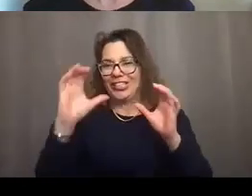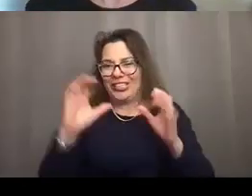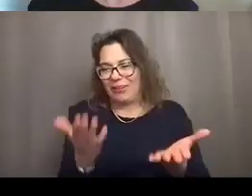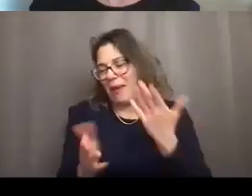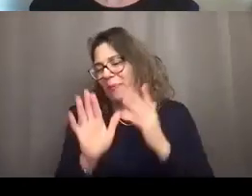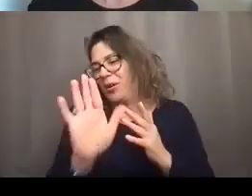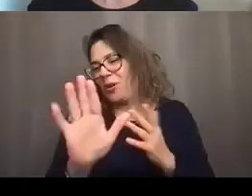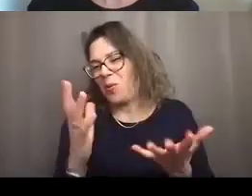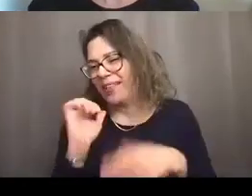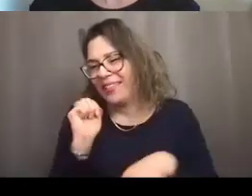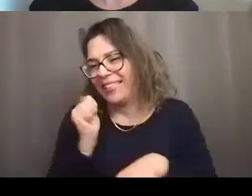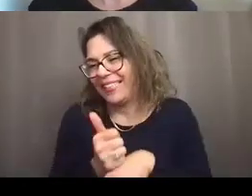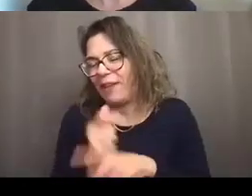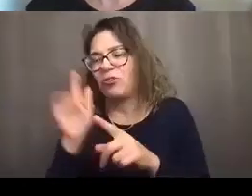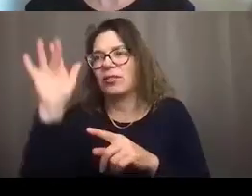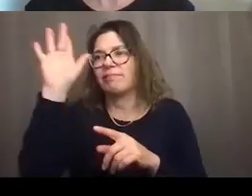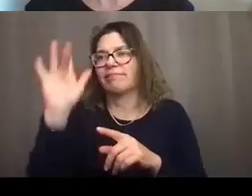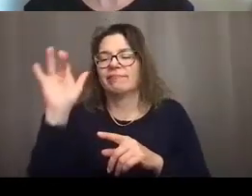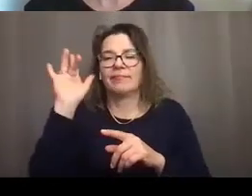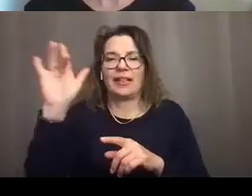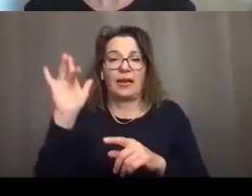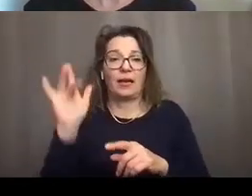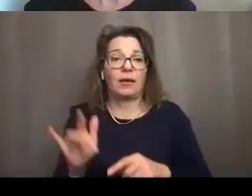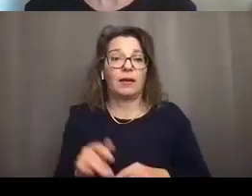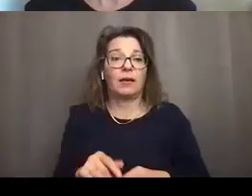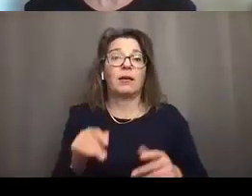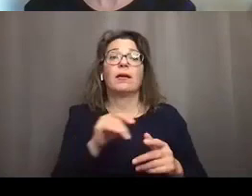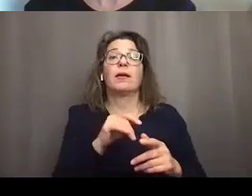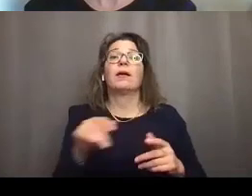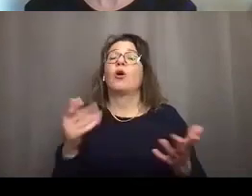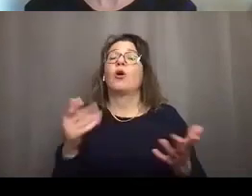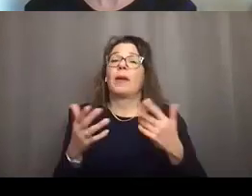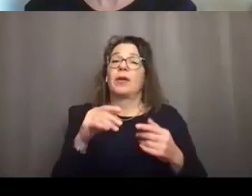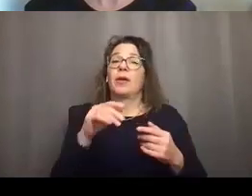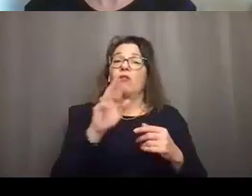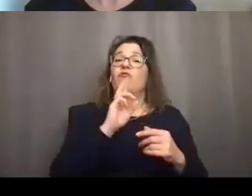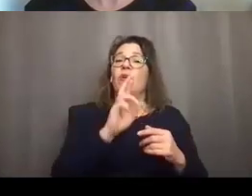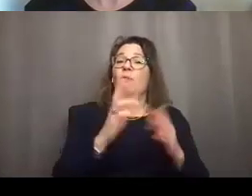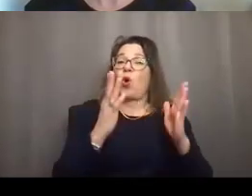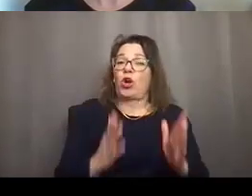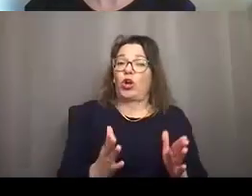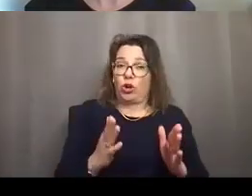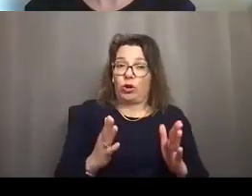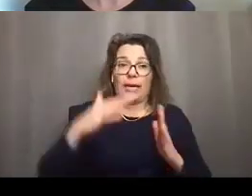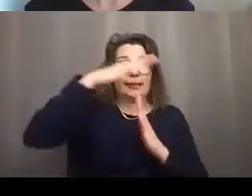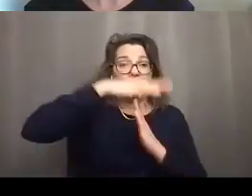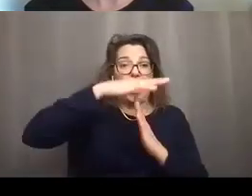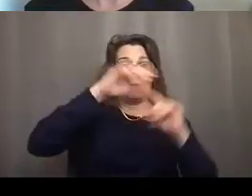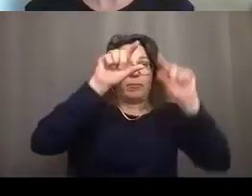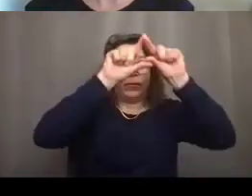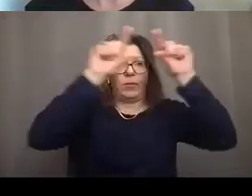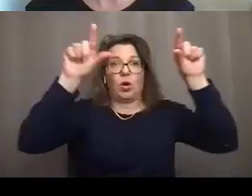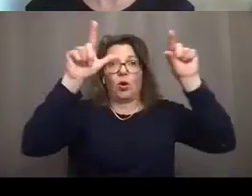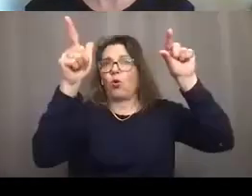But say you're just on the RePORTER home page, the way this is organized is at the top we do have that quick search to make it really obvious